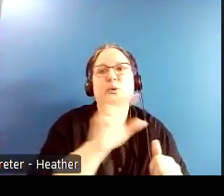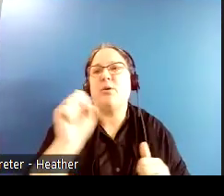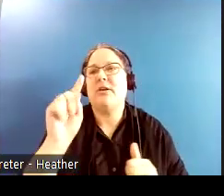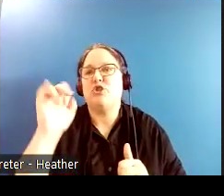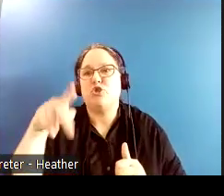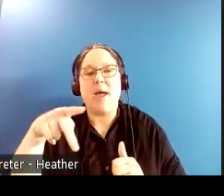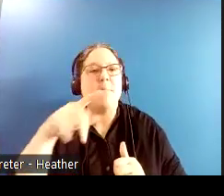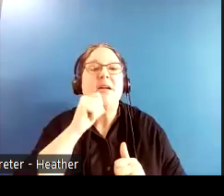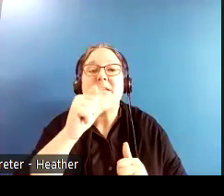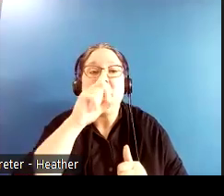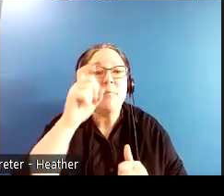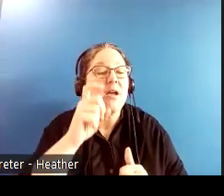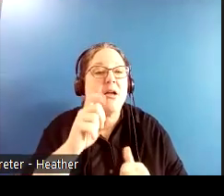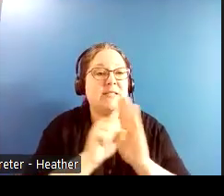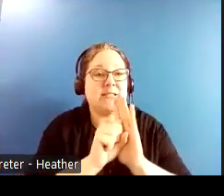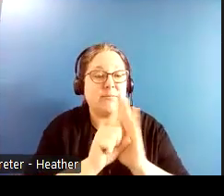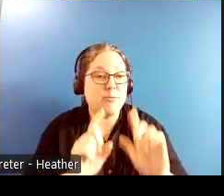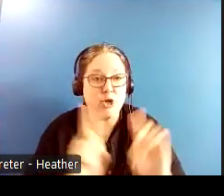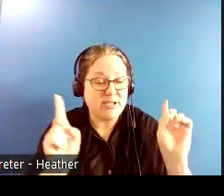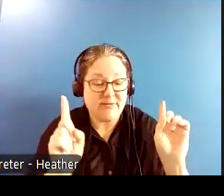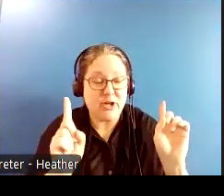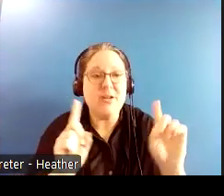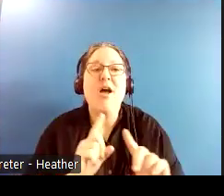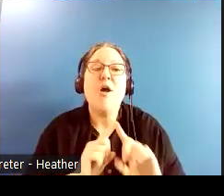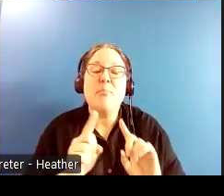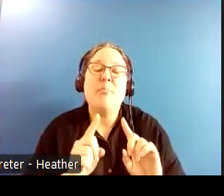their symptoms are always different because in different stages they can be quite similar I know